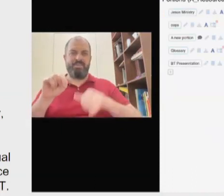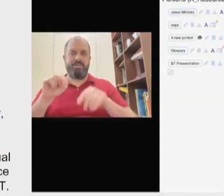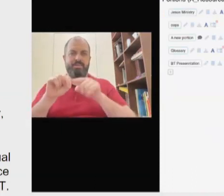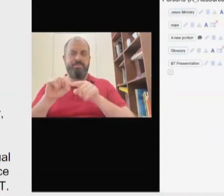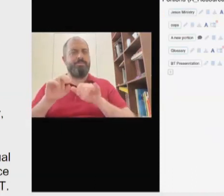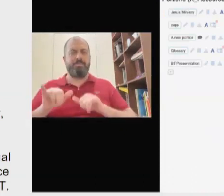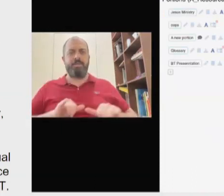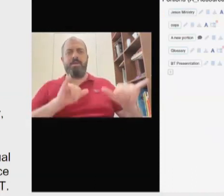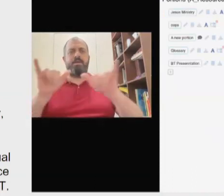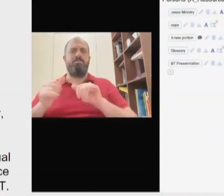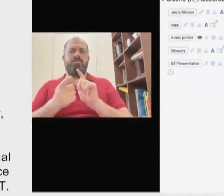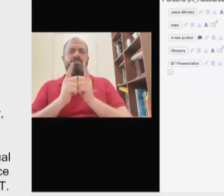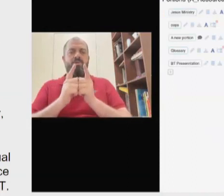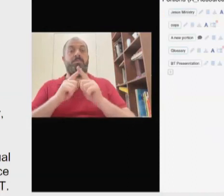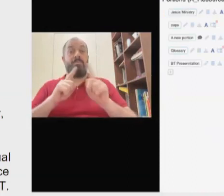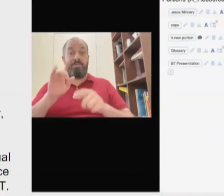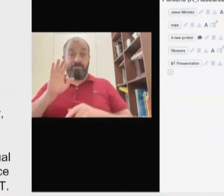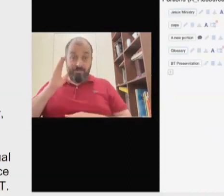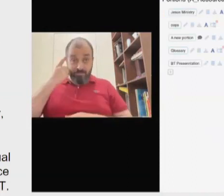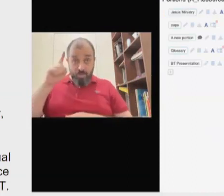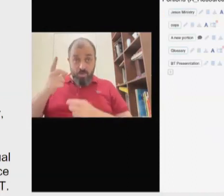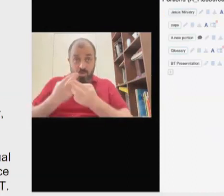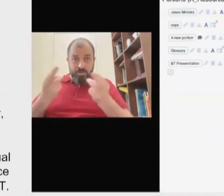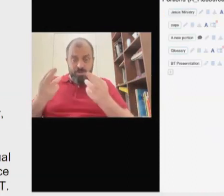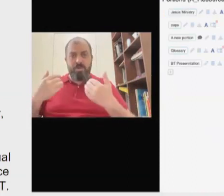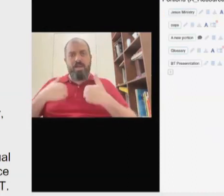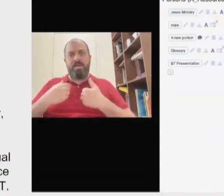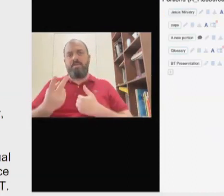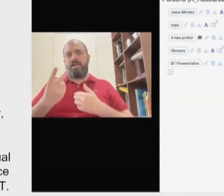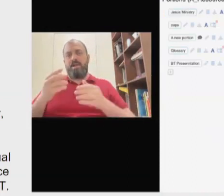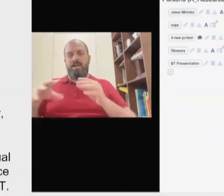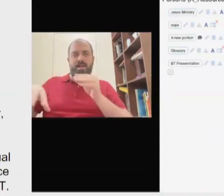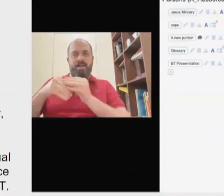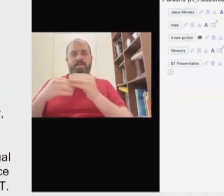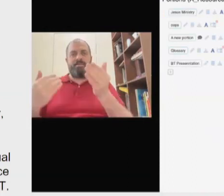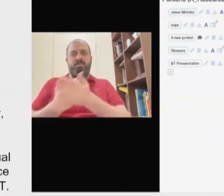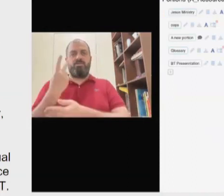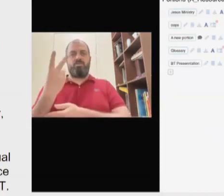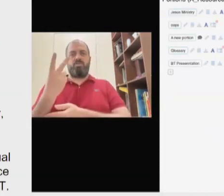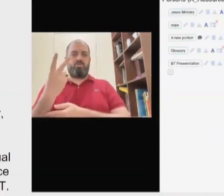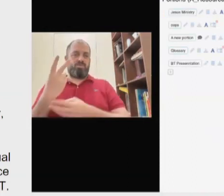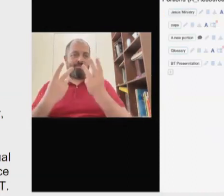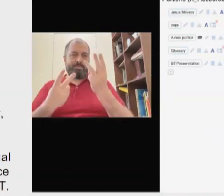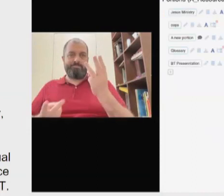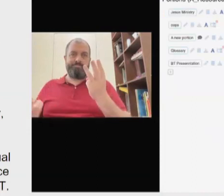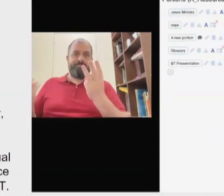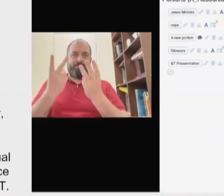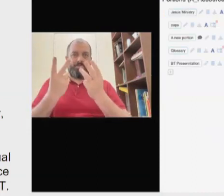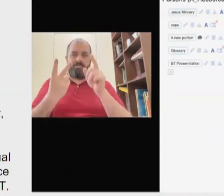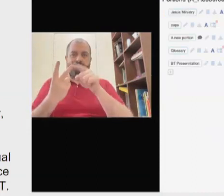But now we're going to look at how you can add information to individual portions. We know that resources.